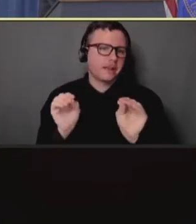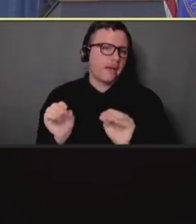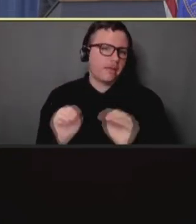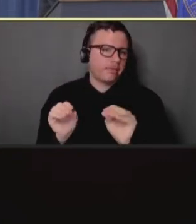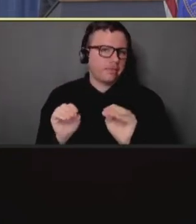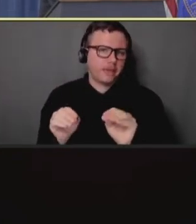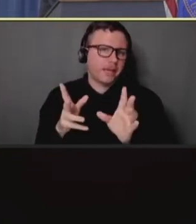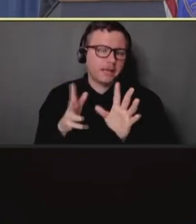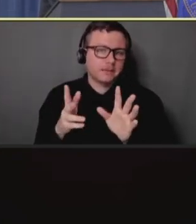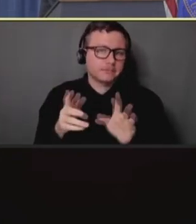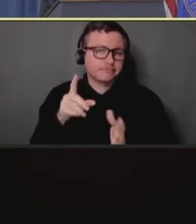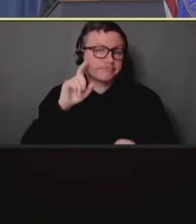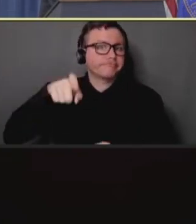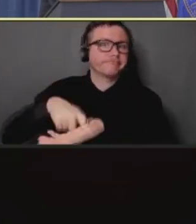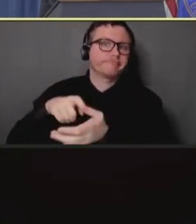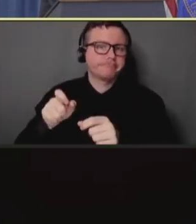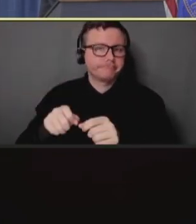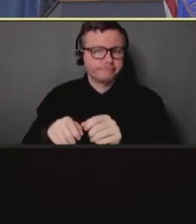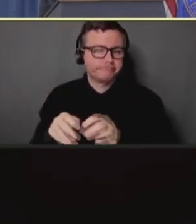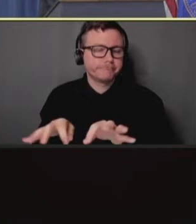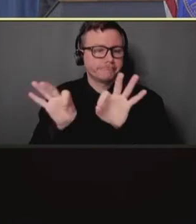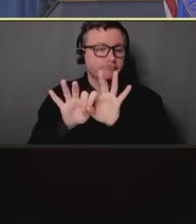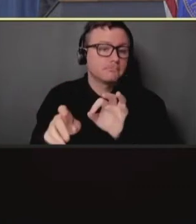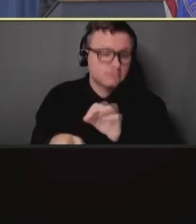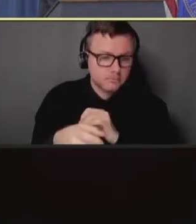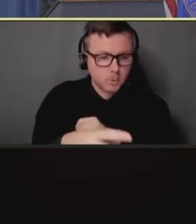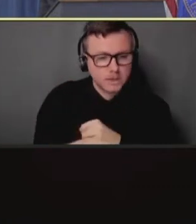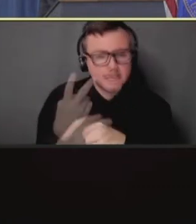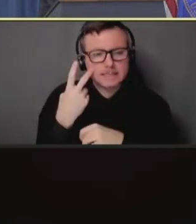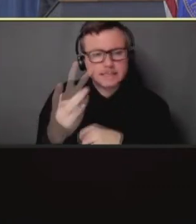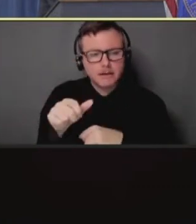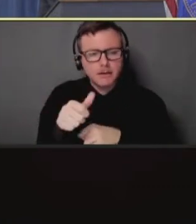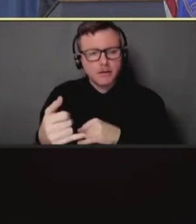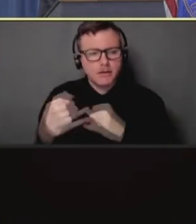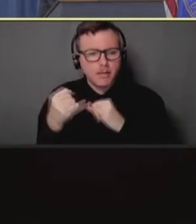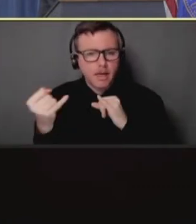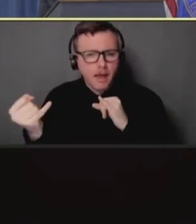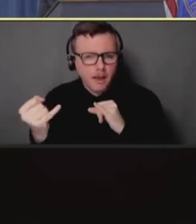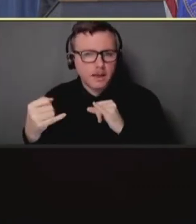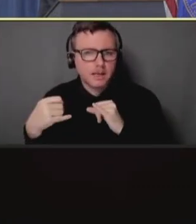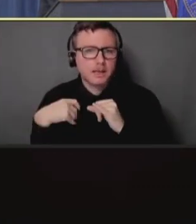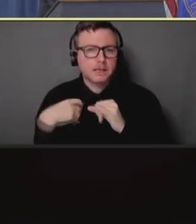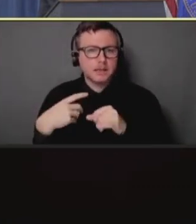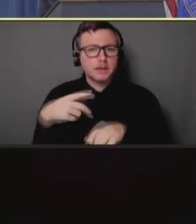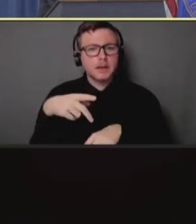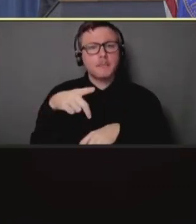But we see another line there, which is the vaccine associated paralytic polio that was